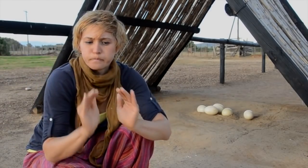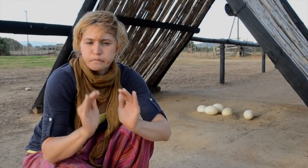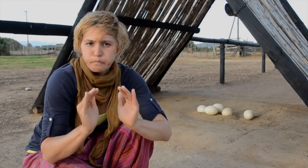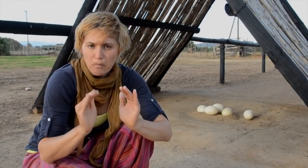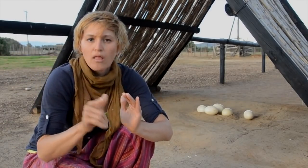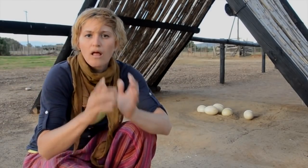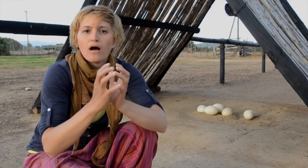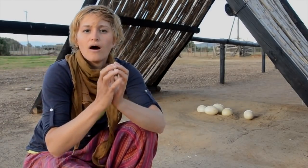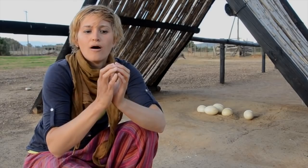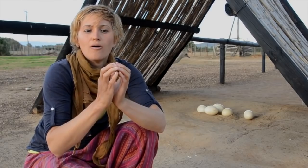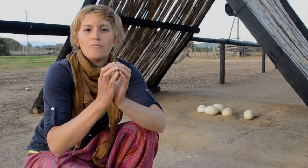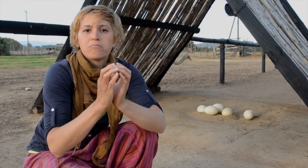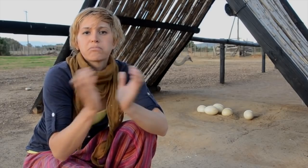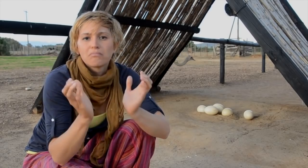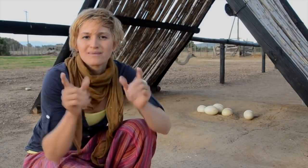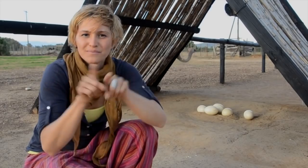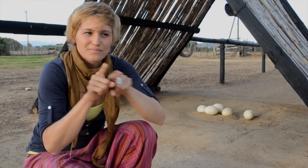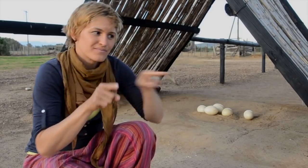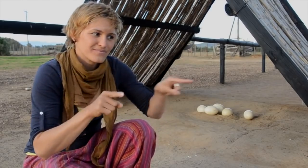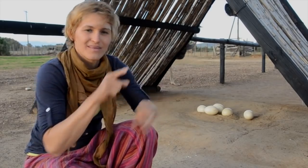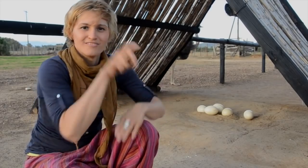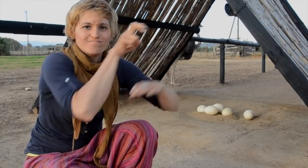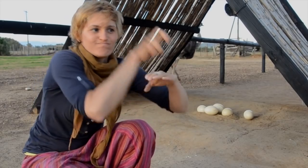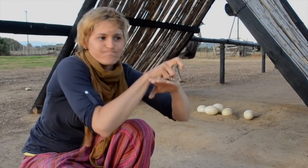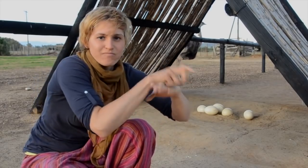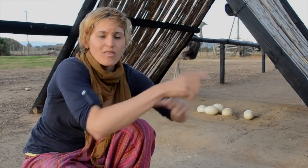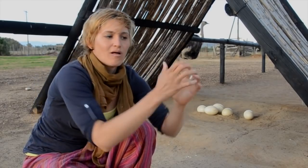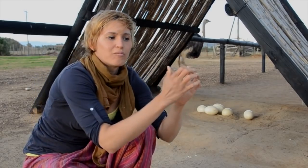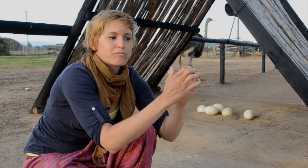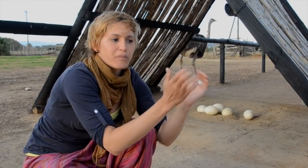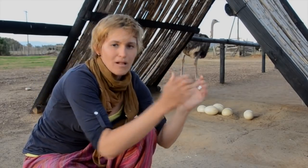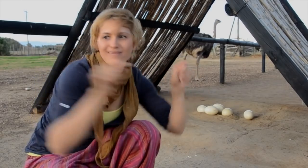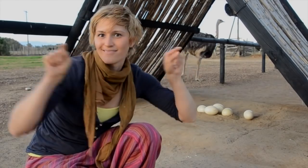days, similar to the ostrich incubating the eggs on the nest.